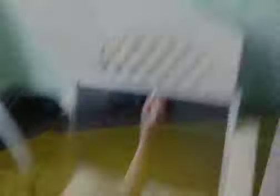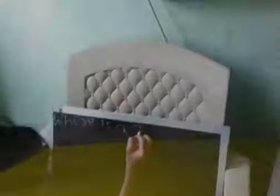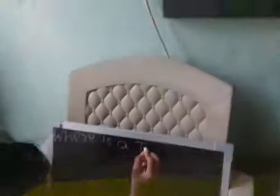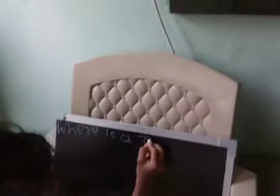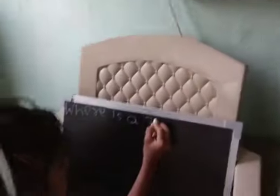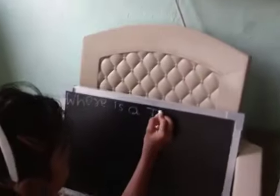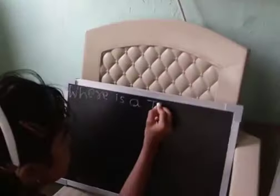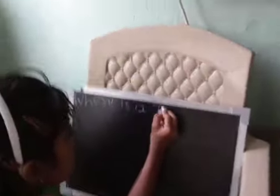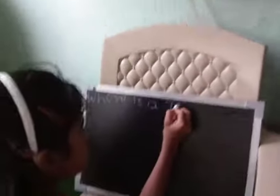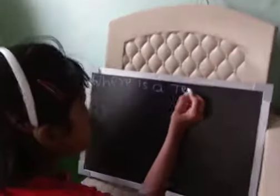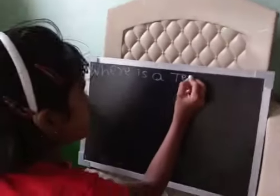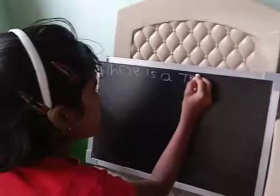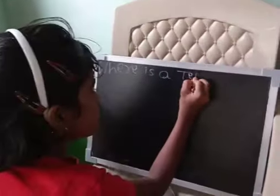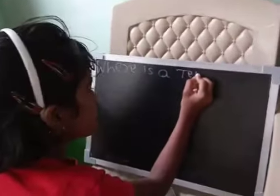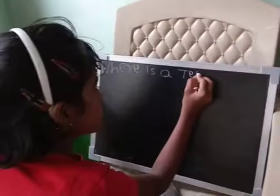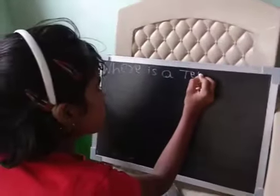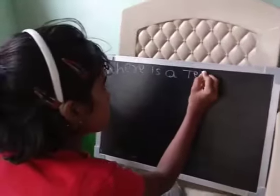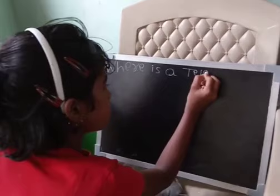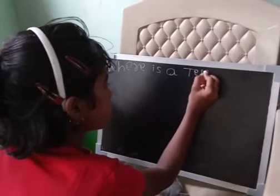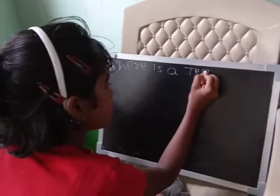the children compare their mistakes and learn the right signs